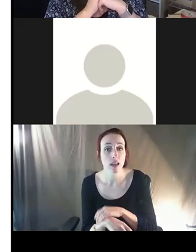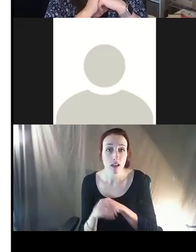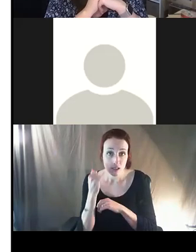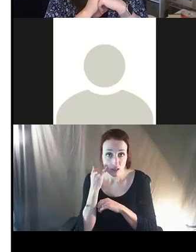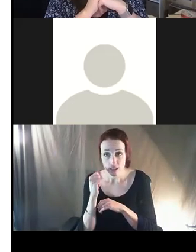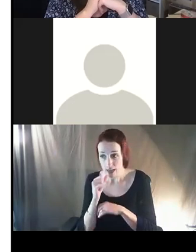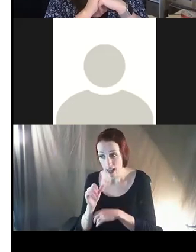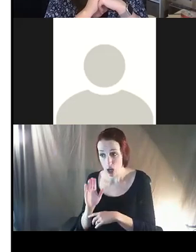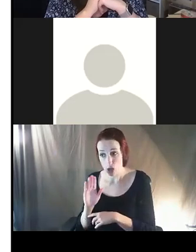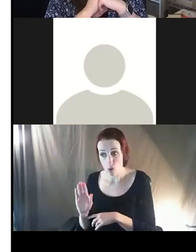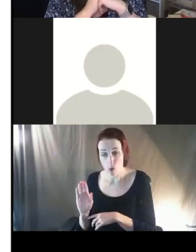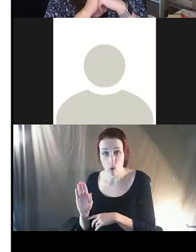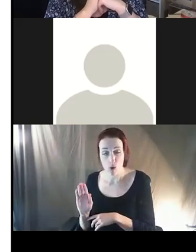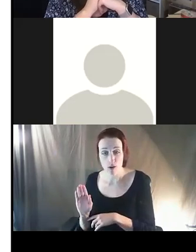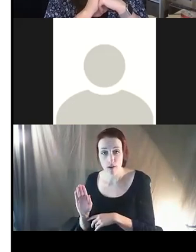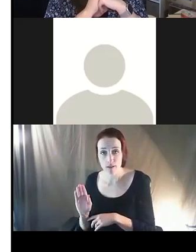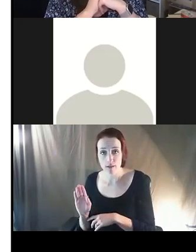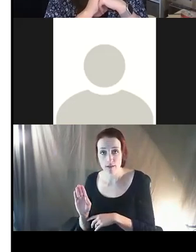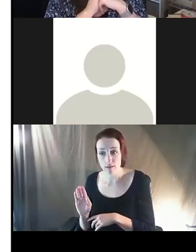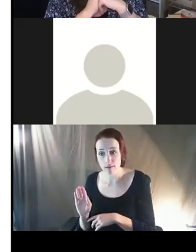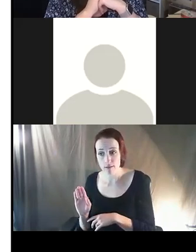the person's hamburger menu icon that may just